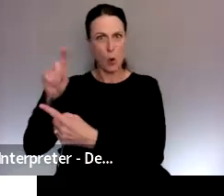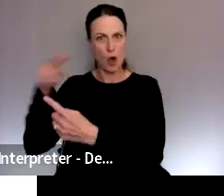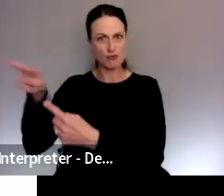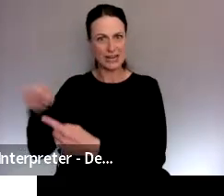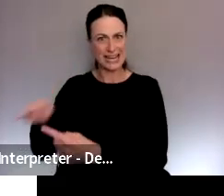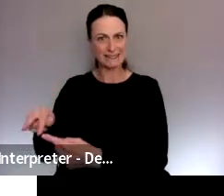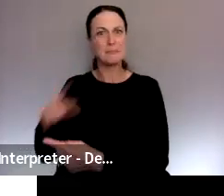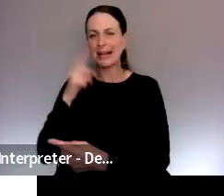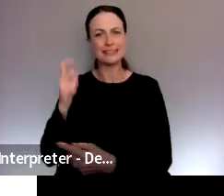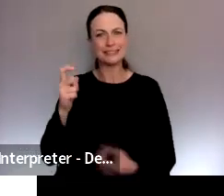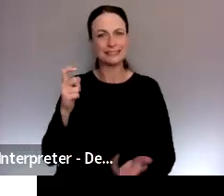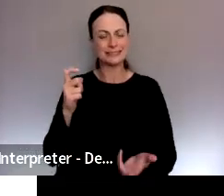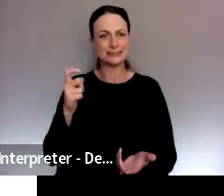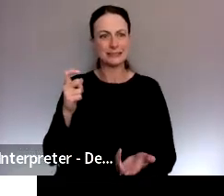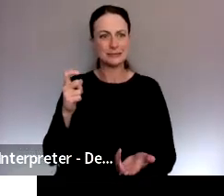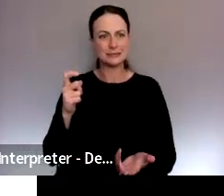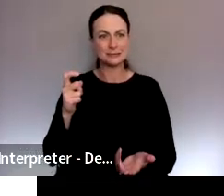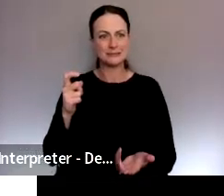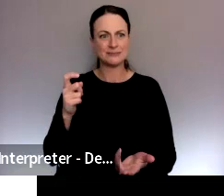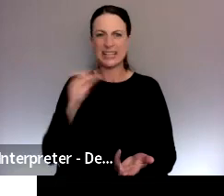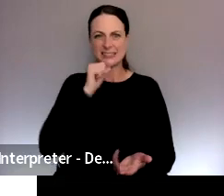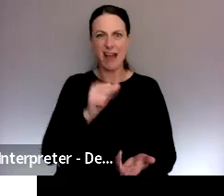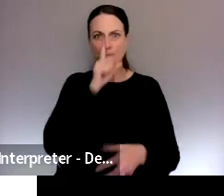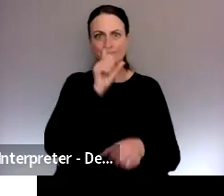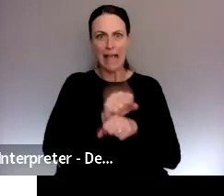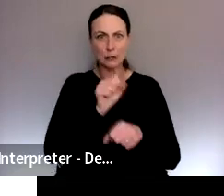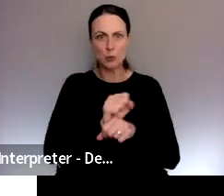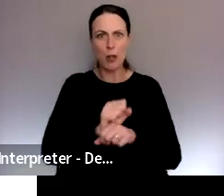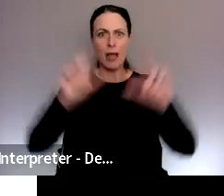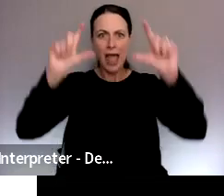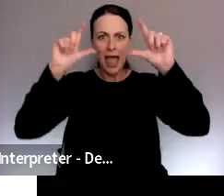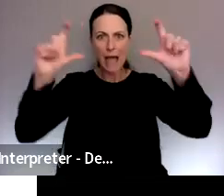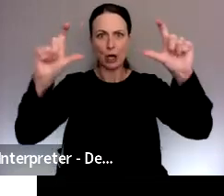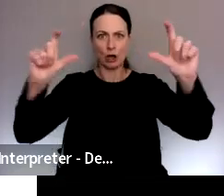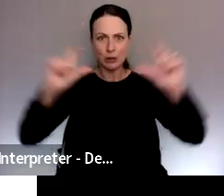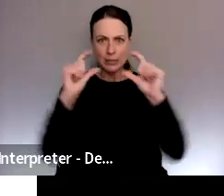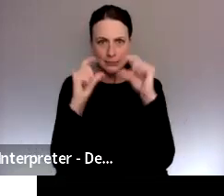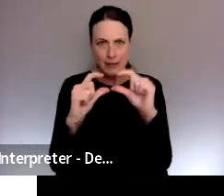when you go and look at the Outline view.